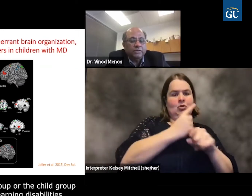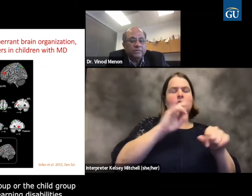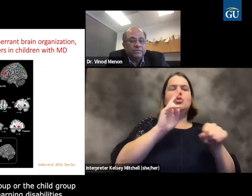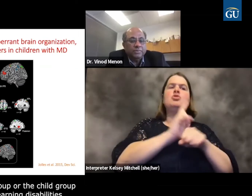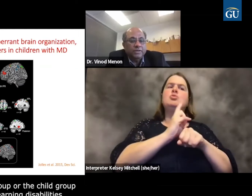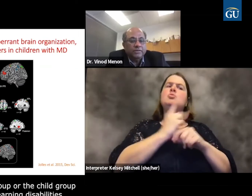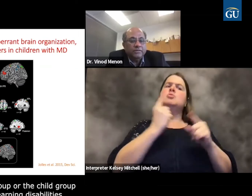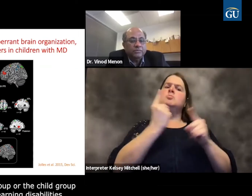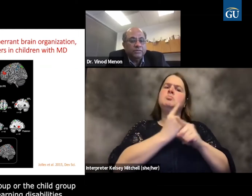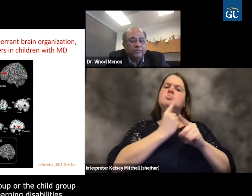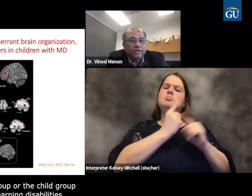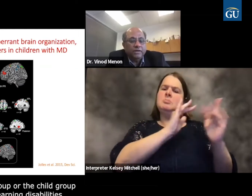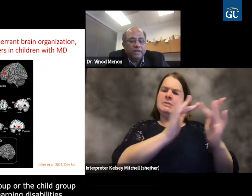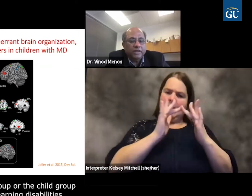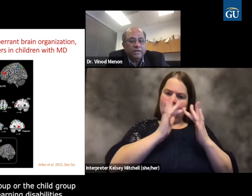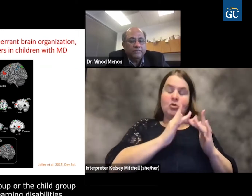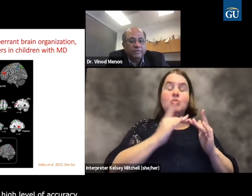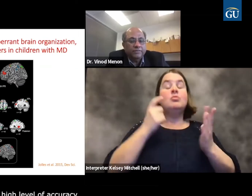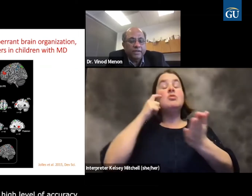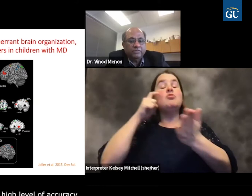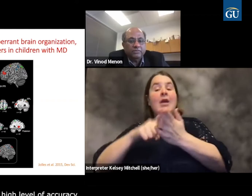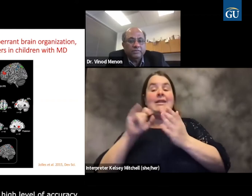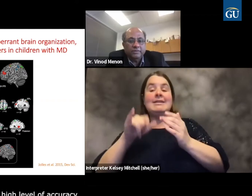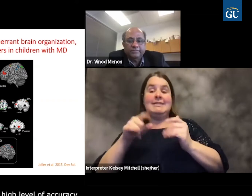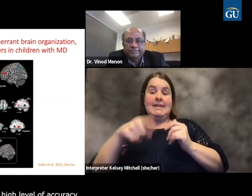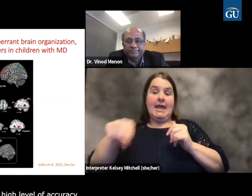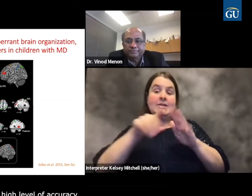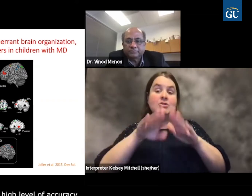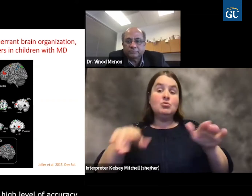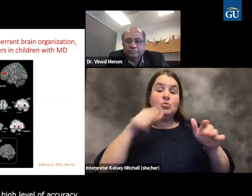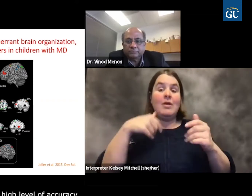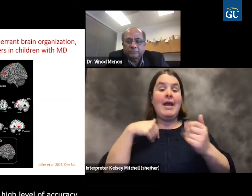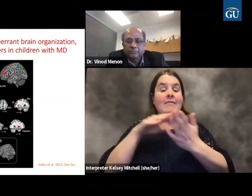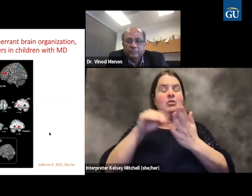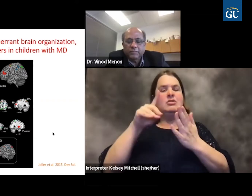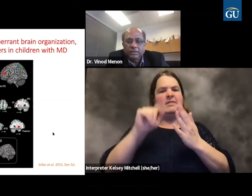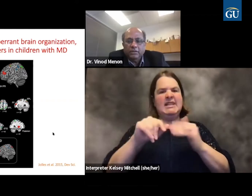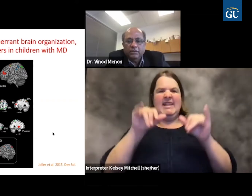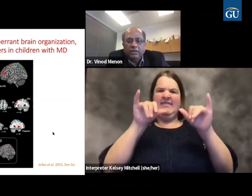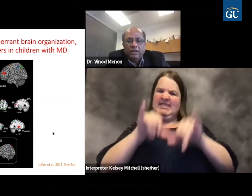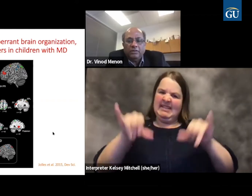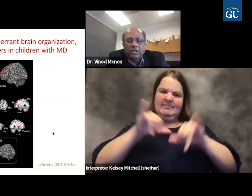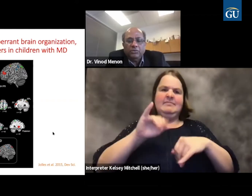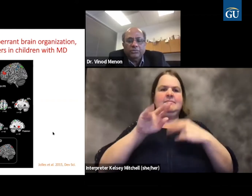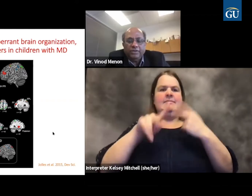child group with learning disabilities with a very high level of accuracy